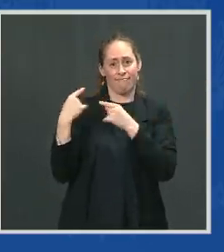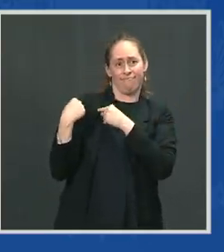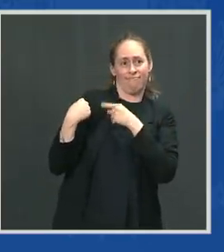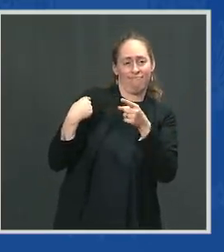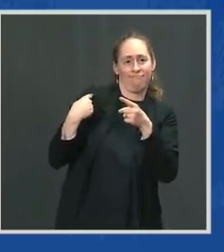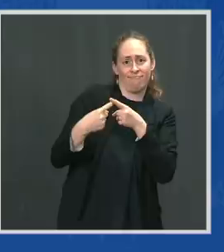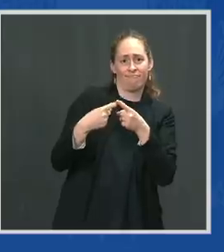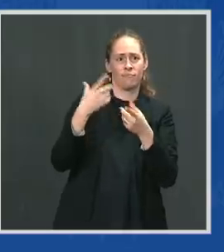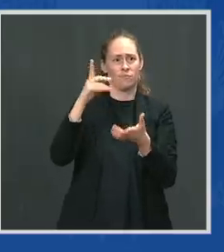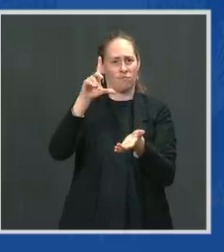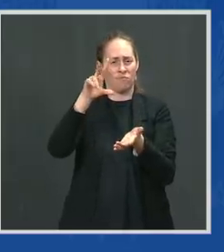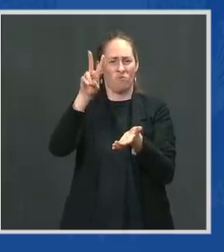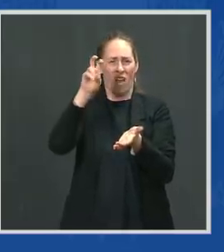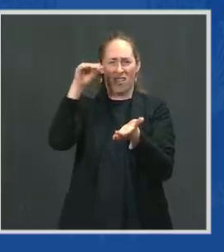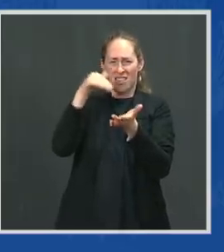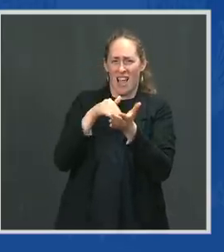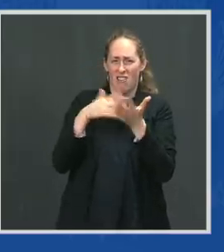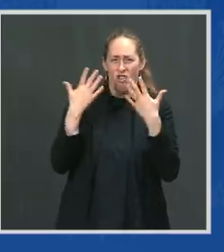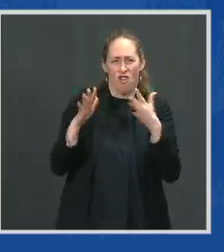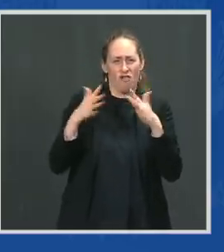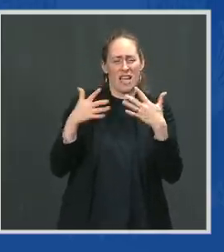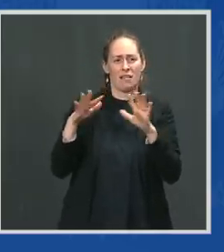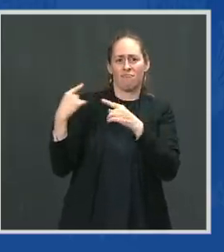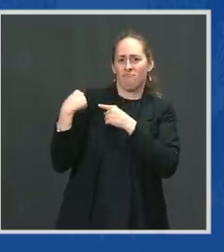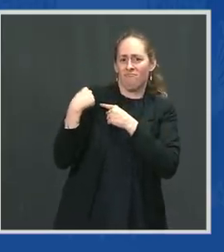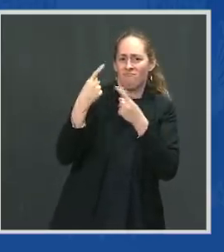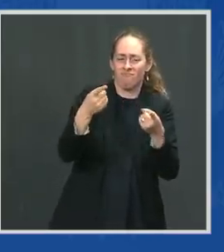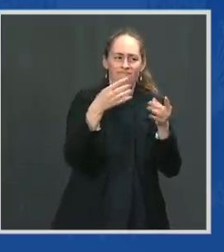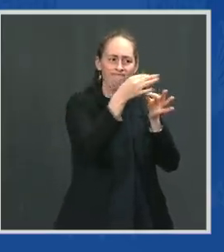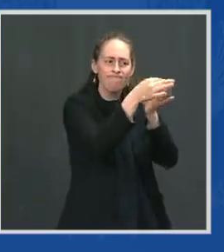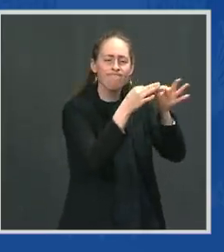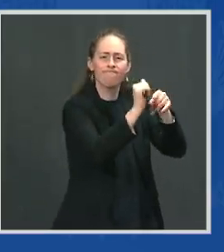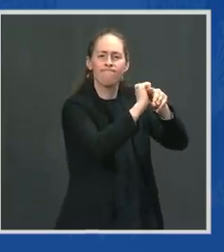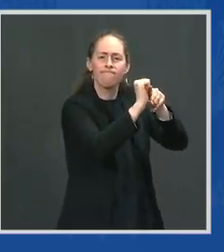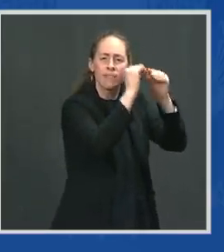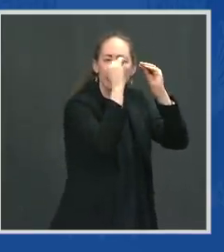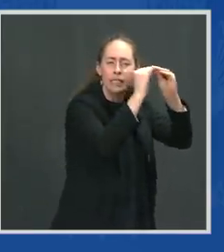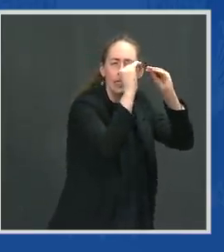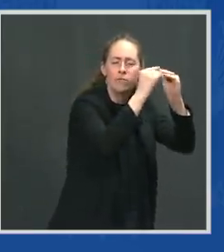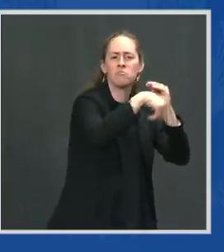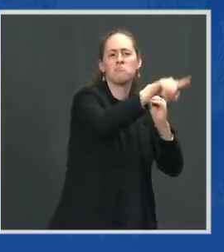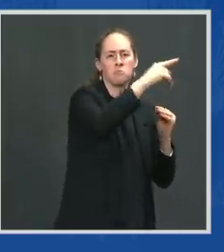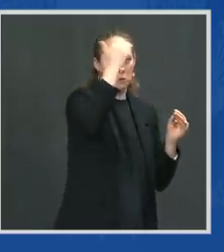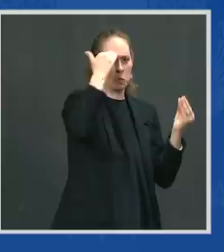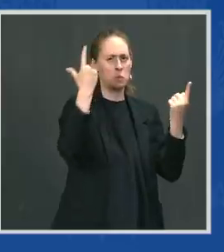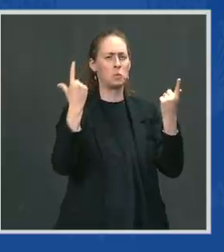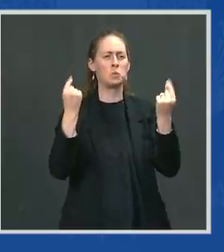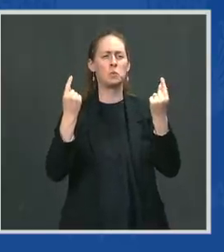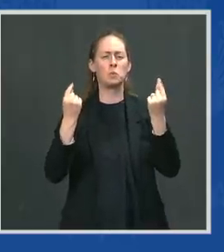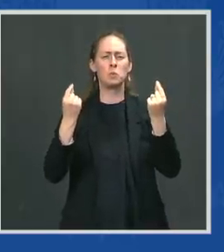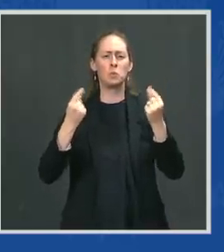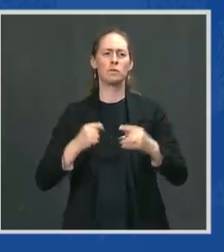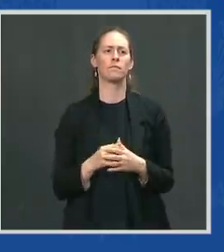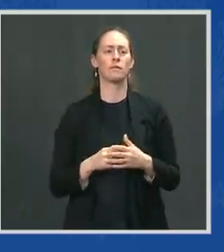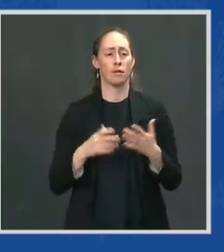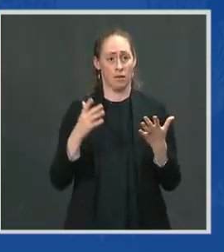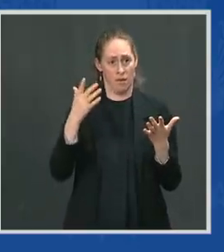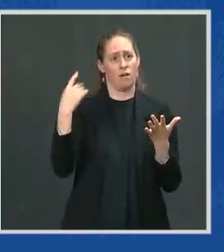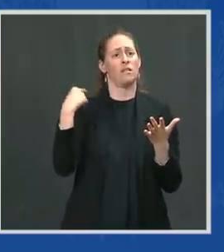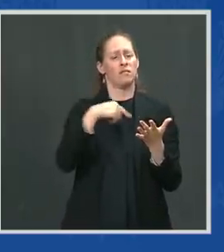on behalf of the Afghans, at great cost. They'll support peace talks, as we will support peace